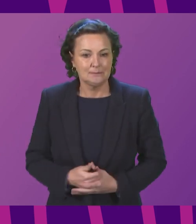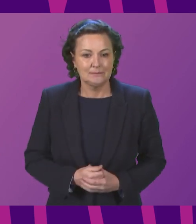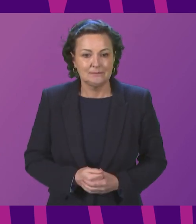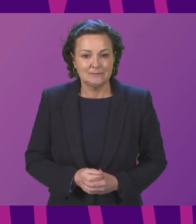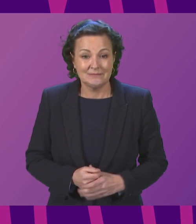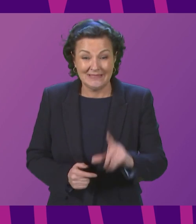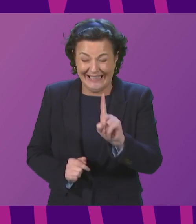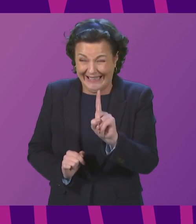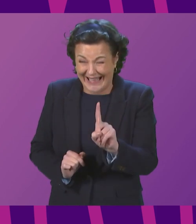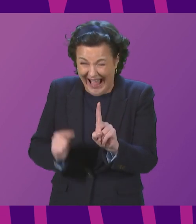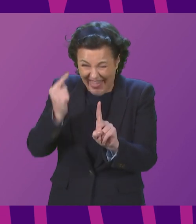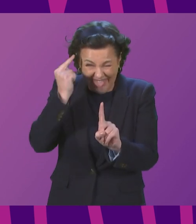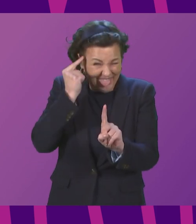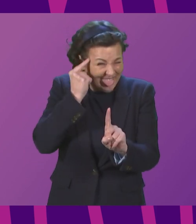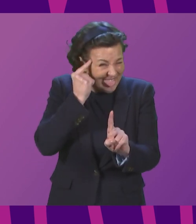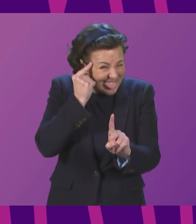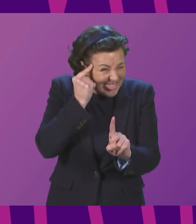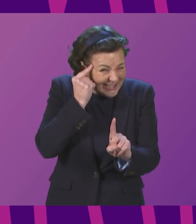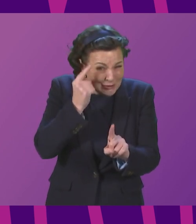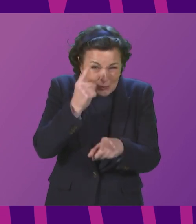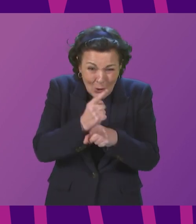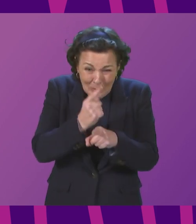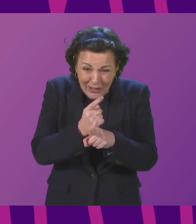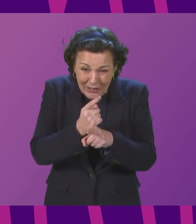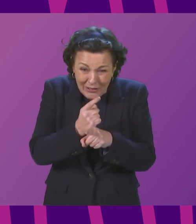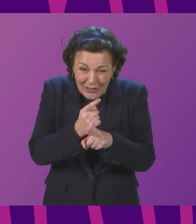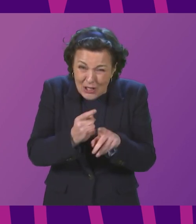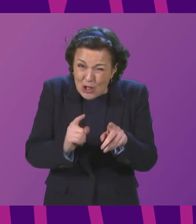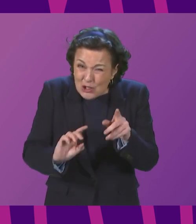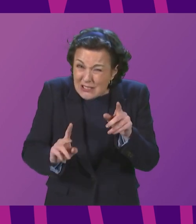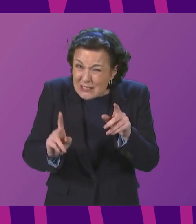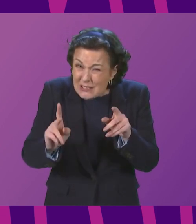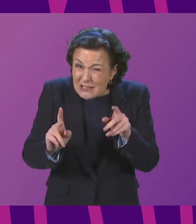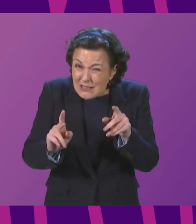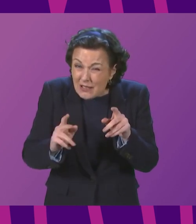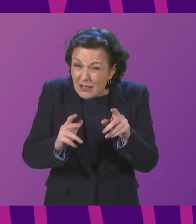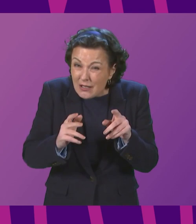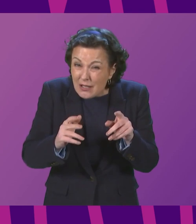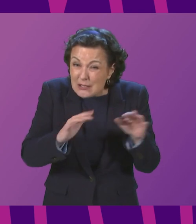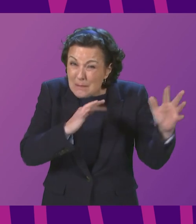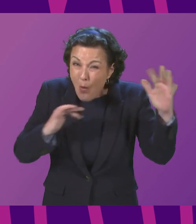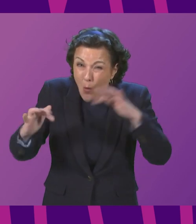I think that I heard that that was about the installation of smoke and heat alarm systems.